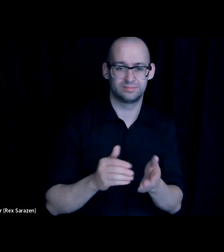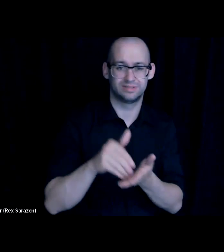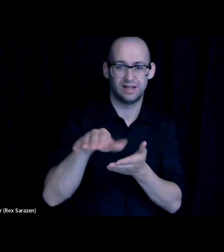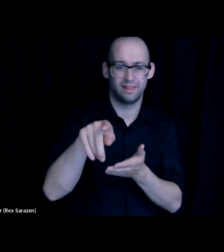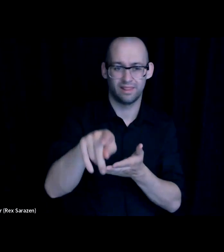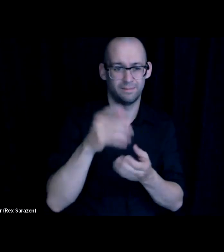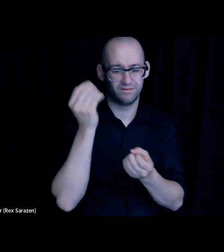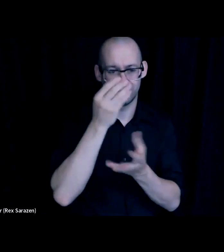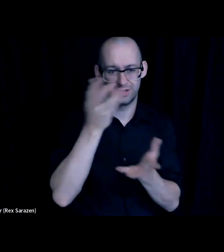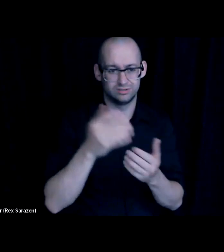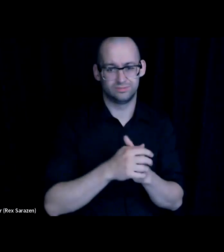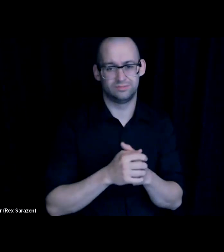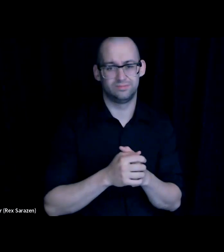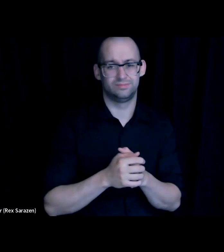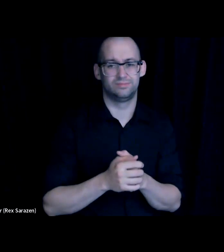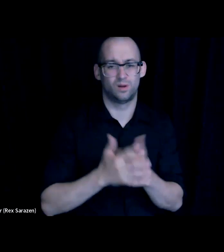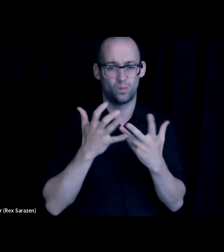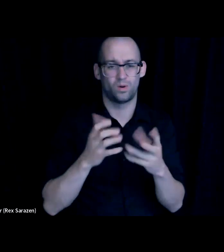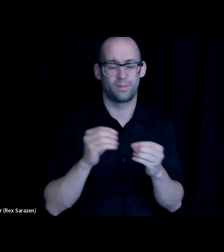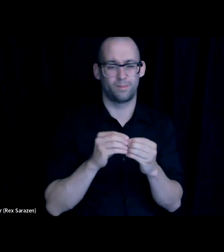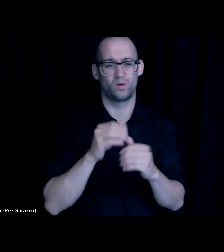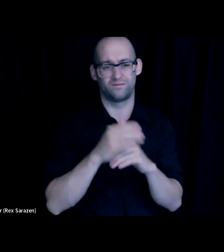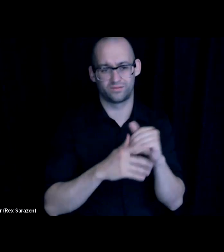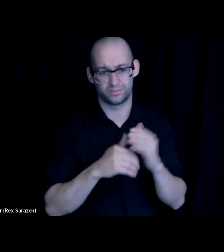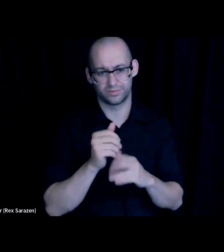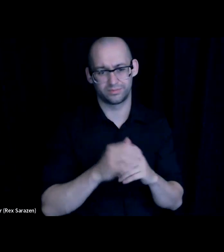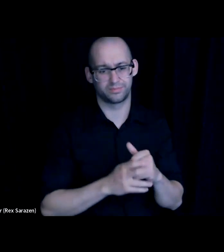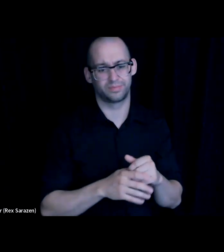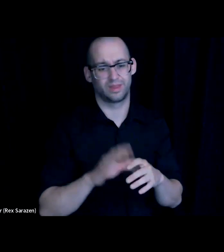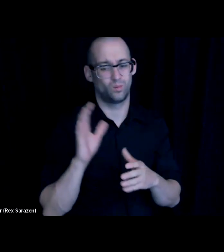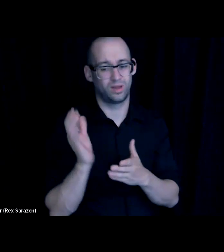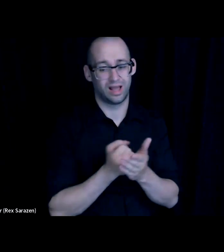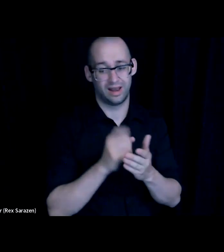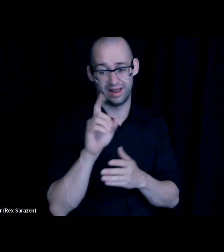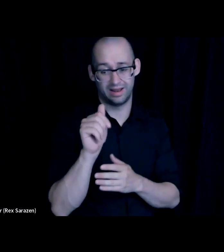and their knowledge. So we receive some data from there. The questions around that are